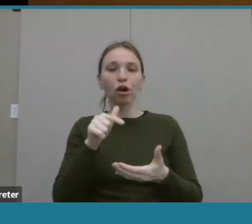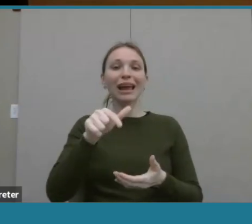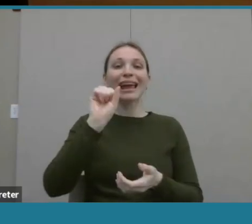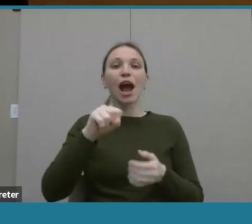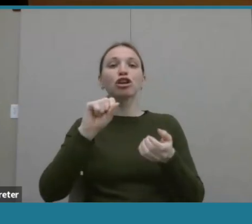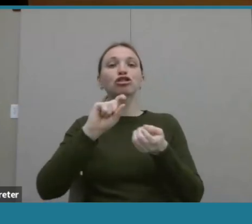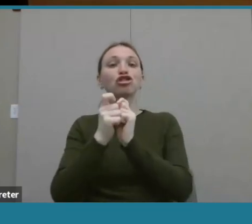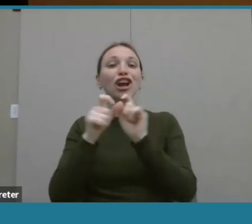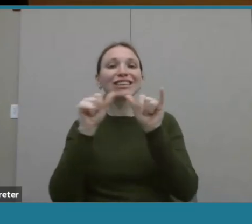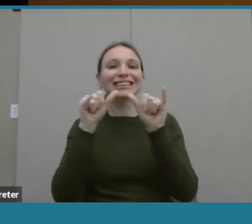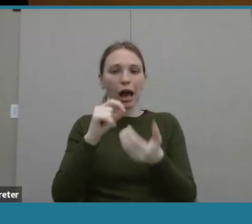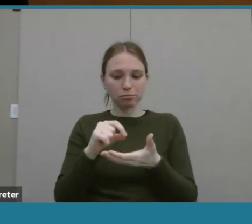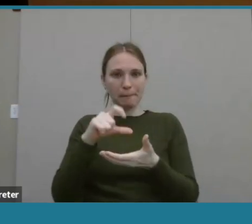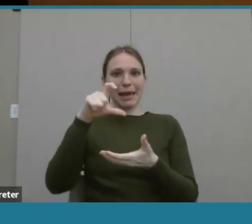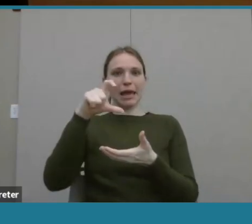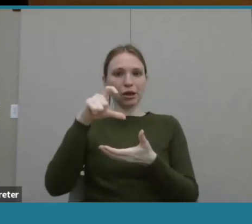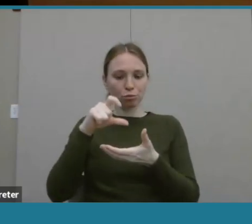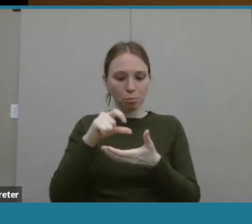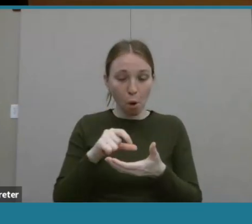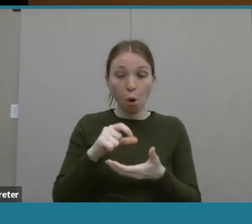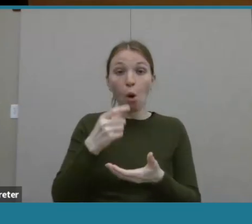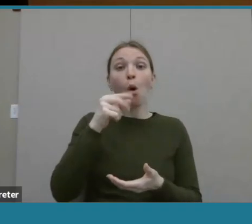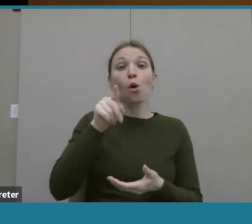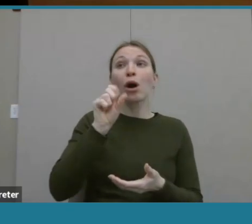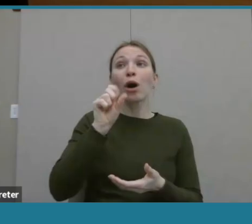that you retain that, you have that information to take away if you don't want to read it right then.